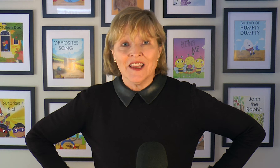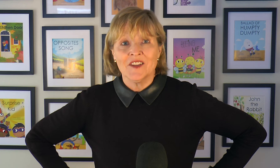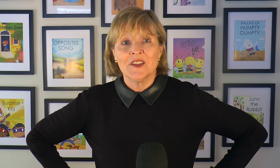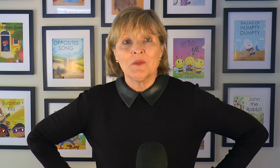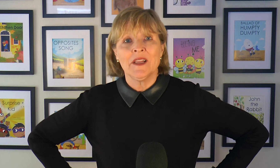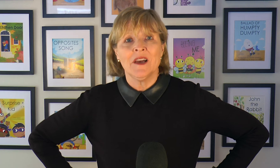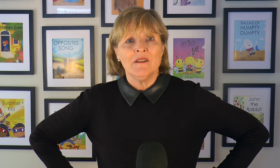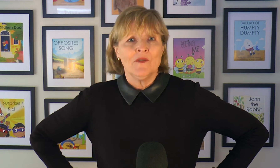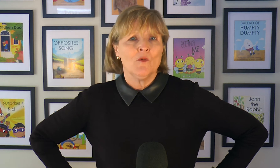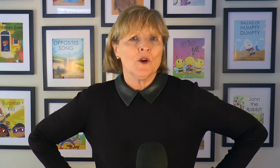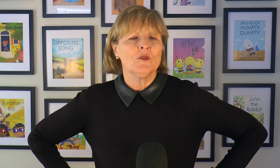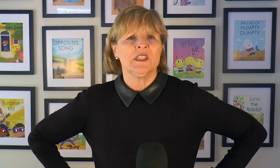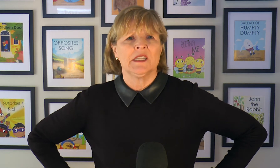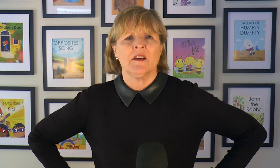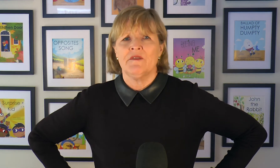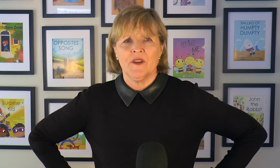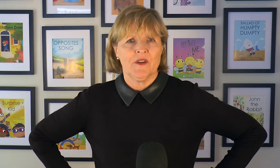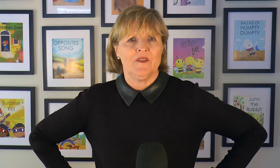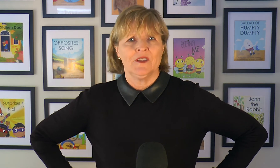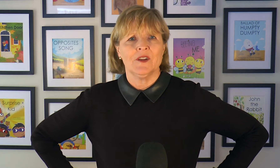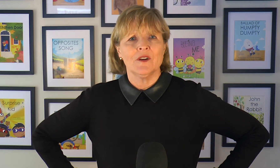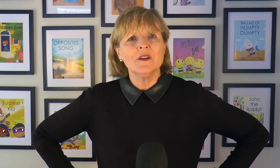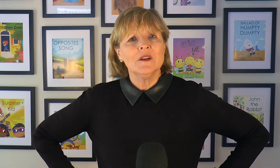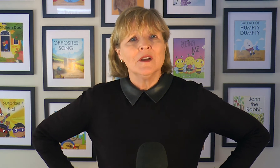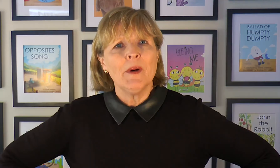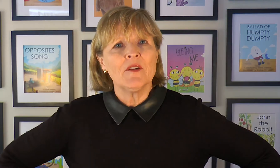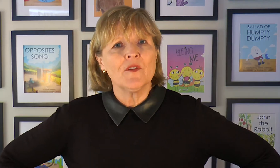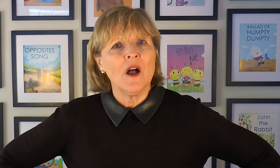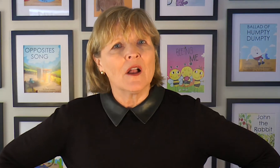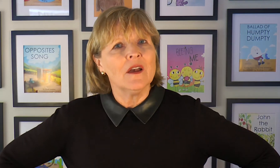Today on SING.PLAY.LOVE. we're going to sing a very fun song . . . about a frog!